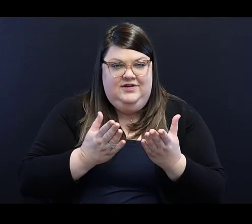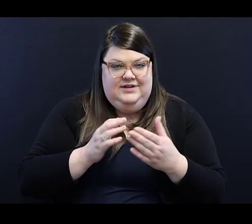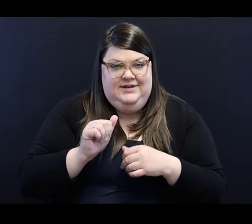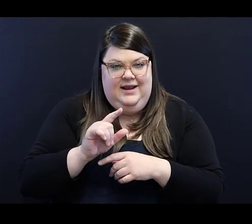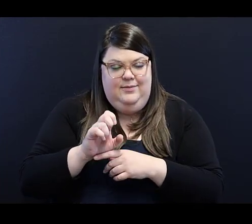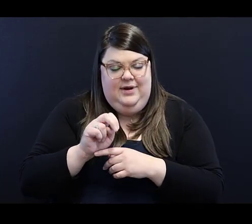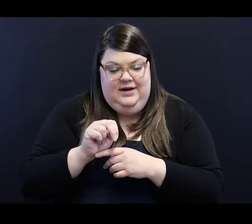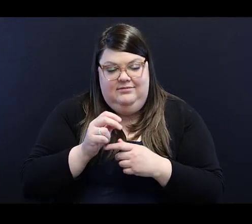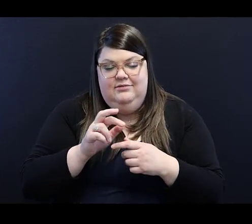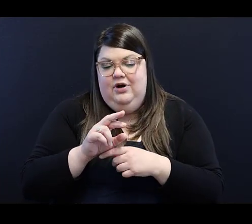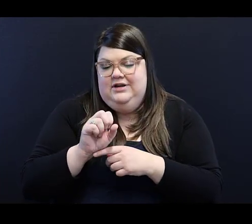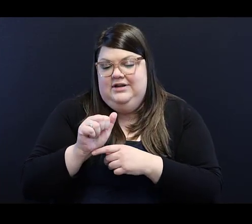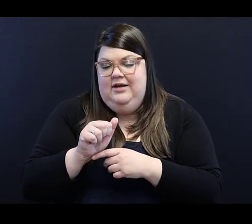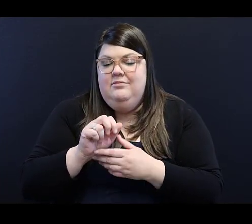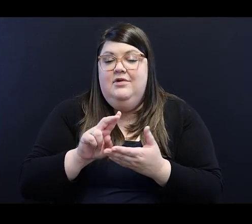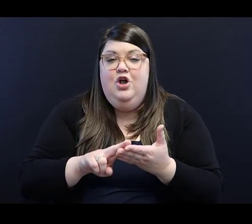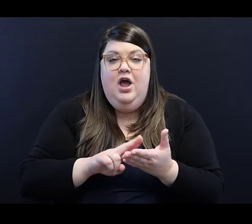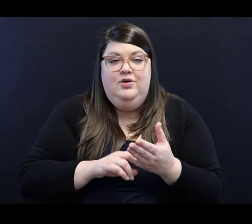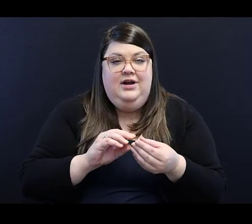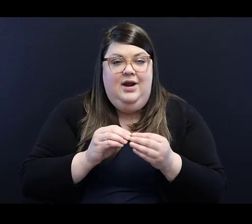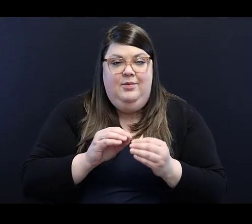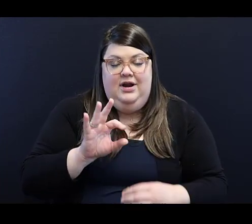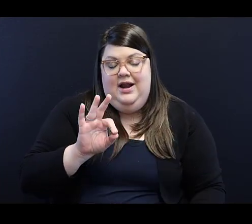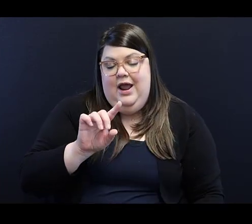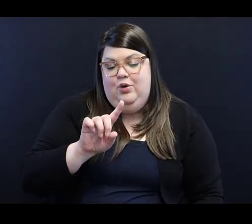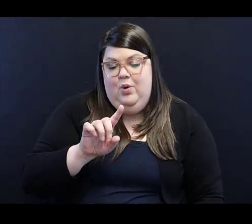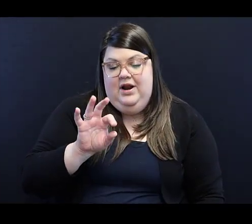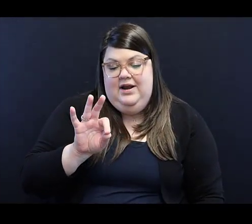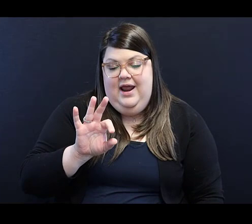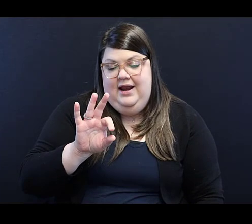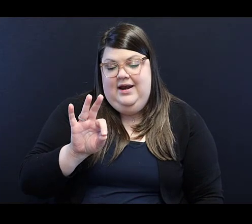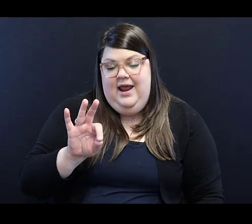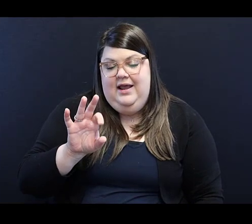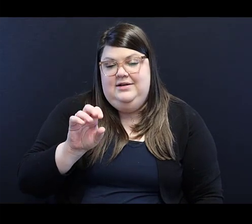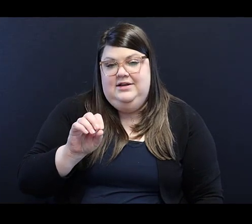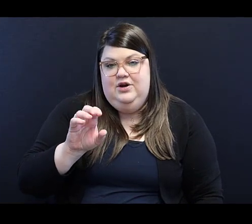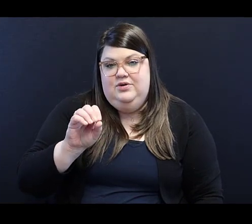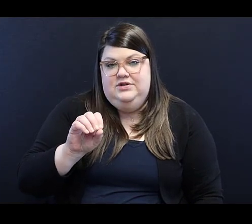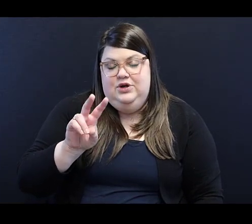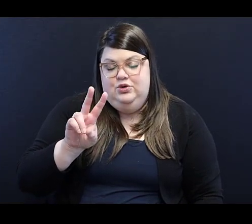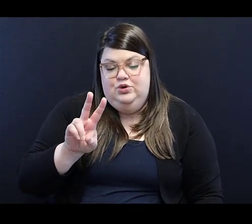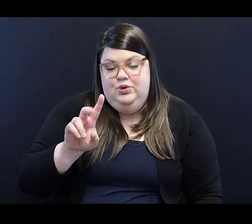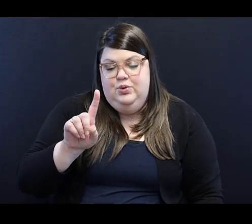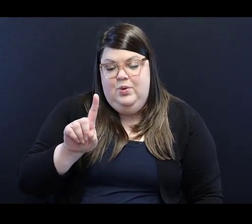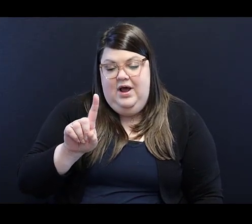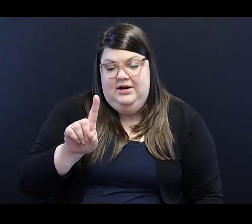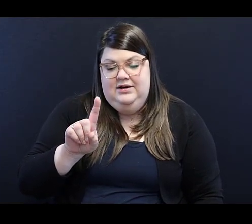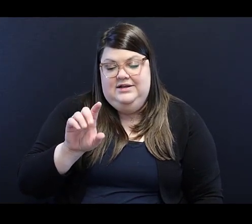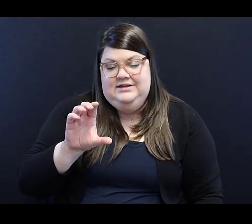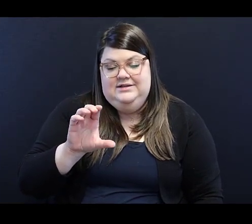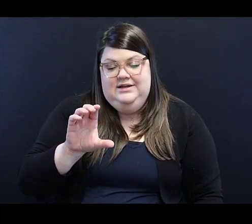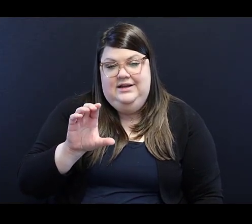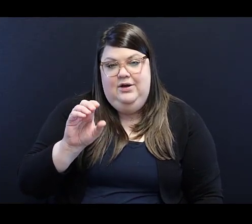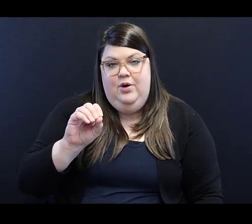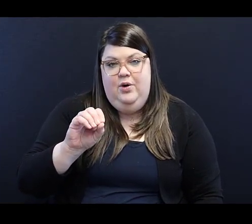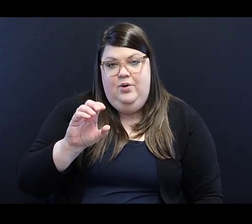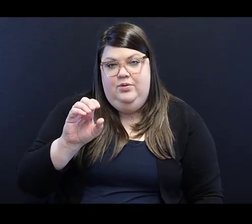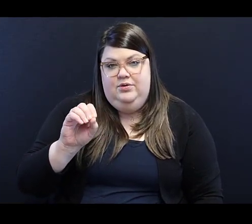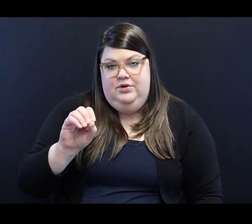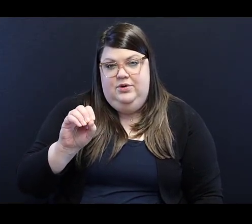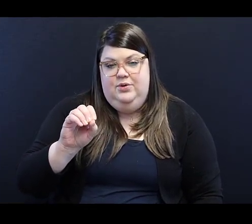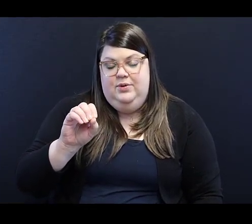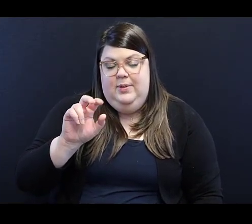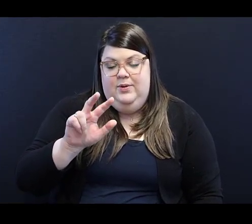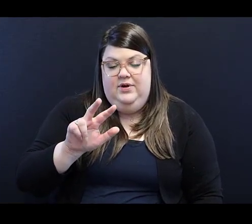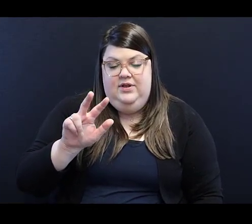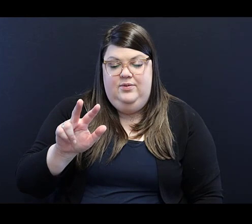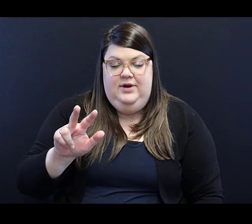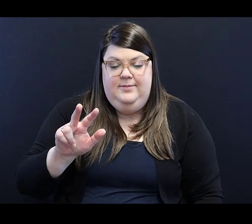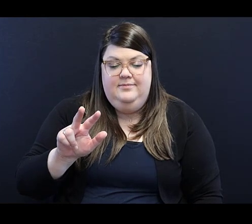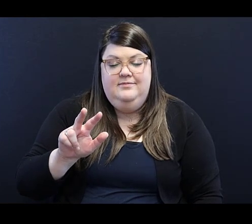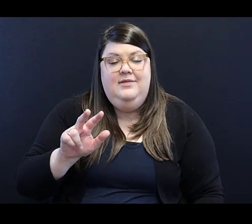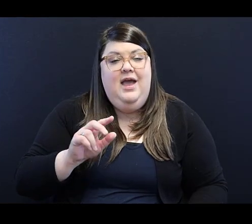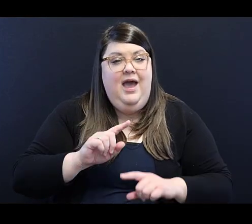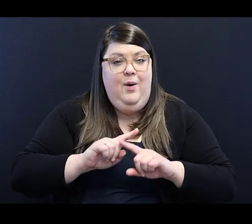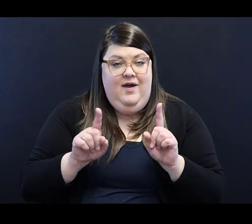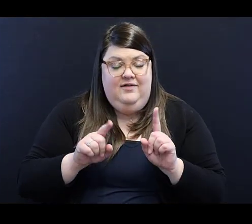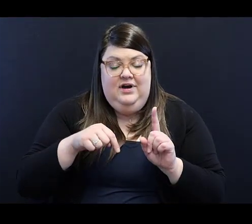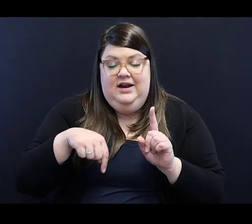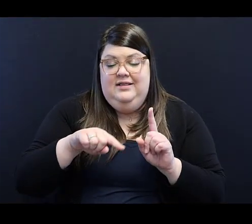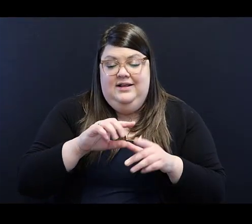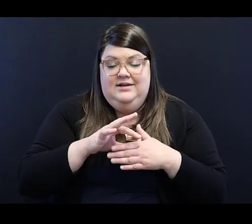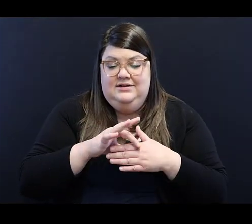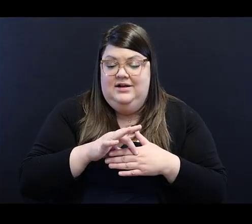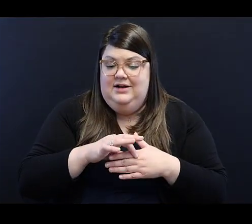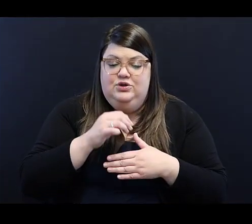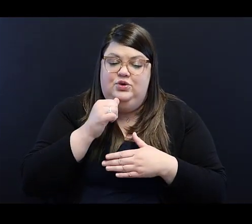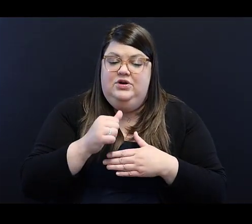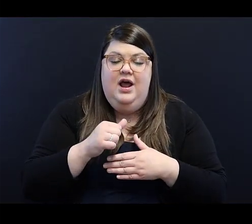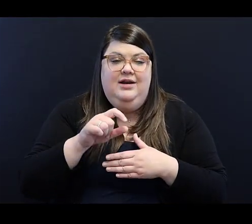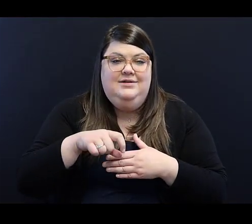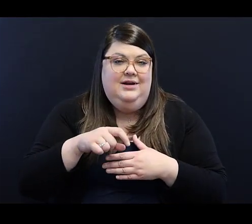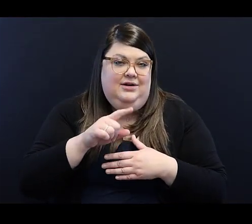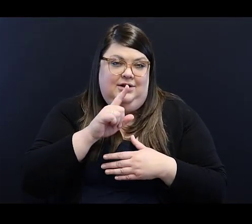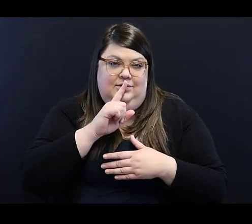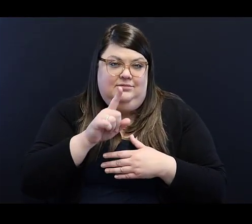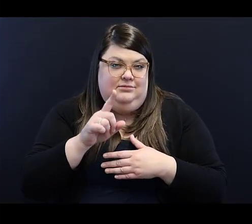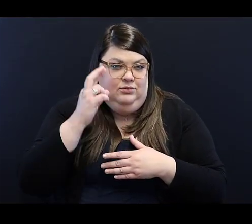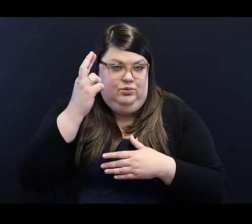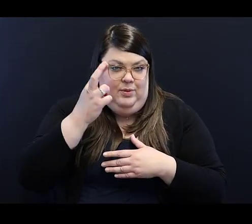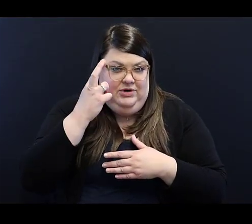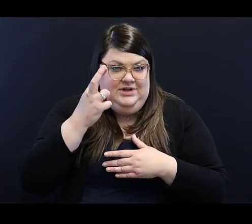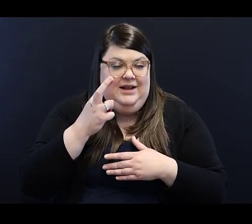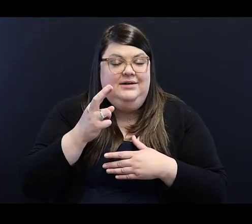under Contract No. 91990021C0033. However, these contents do not necessarily represent the policy